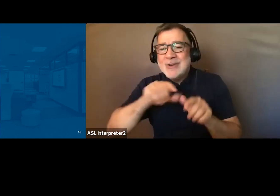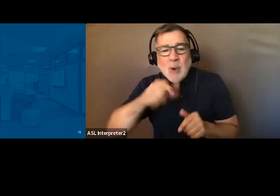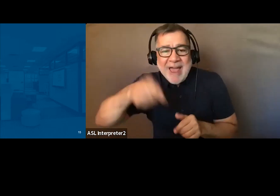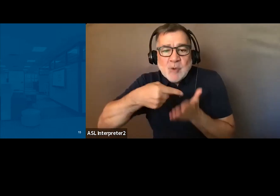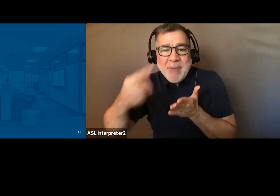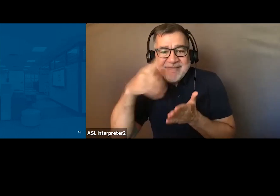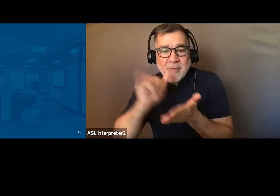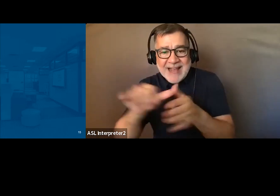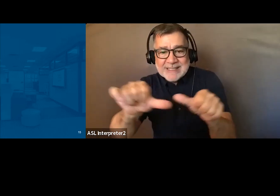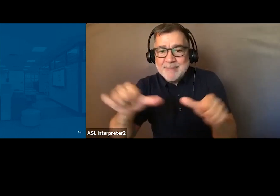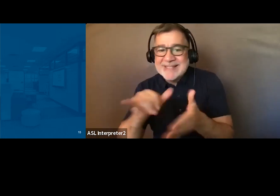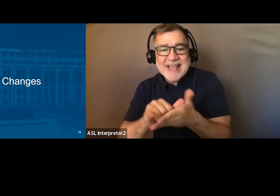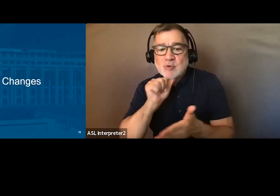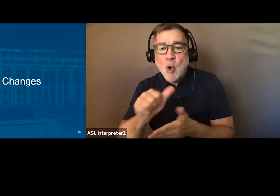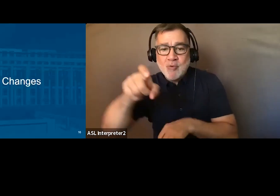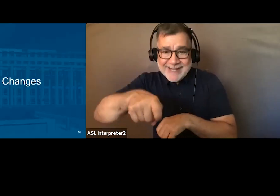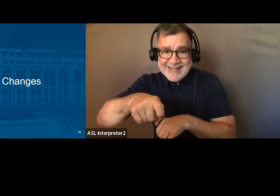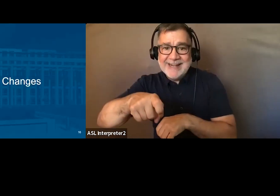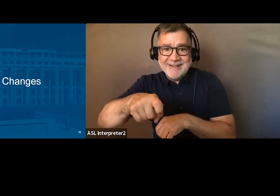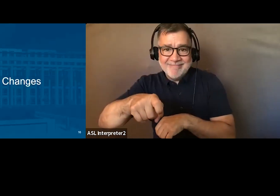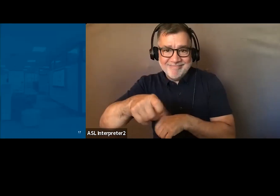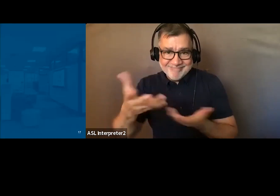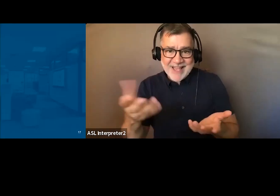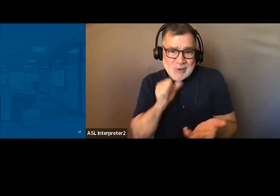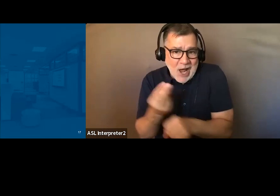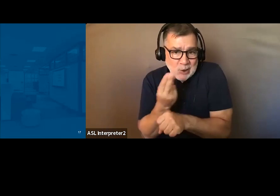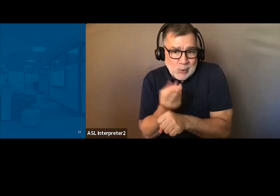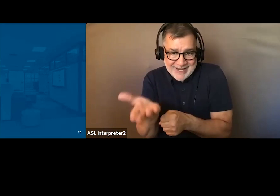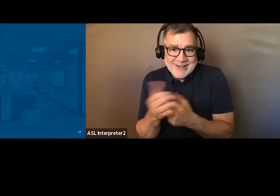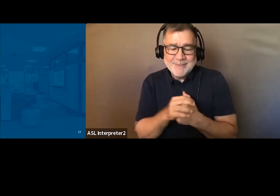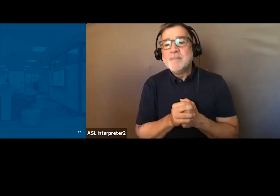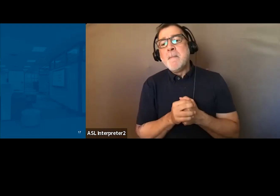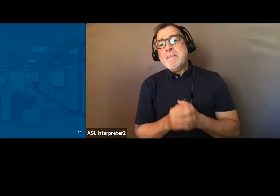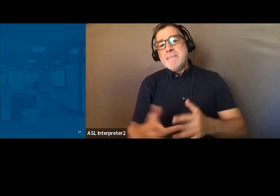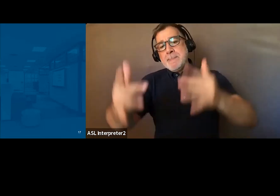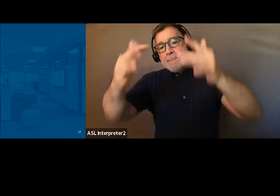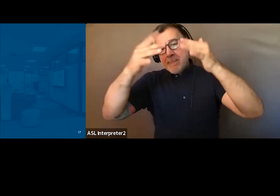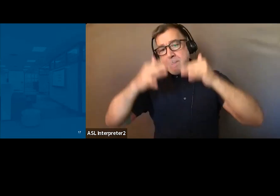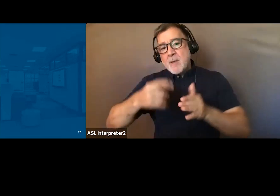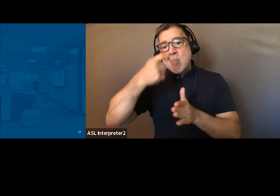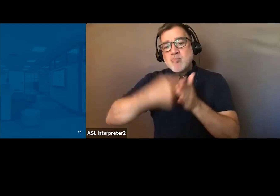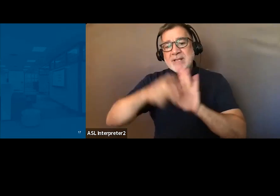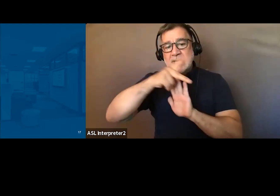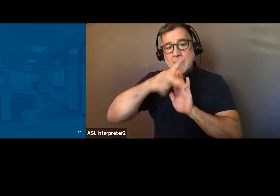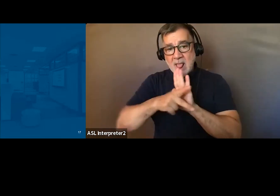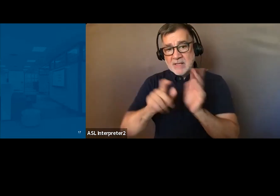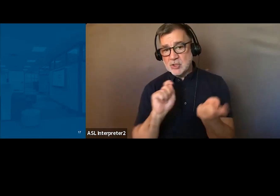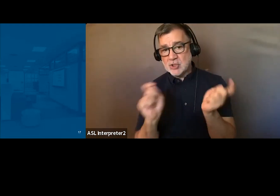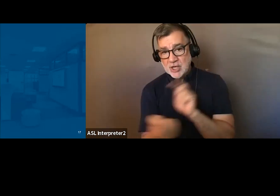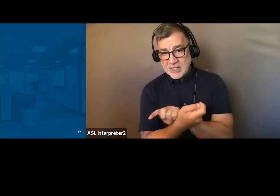Okay, there's some pricing policy changes that are attached to OASIS.